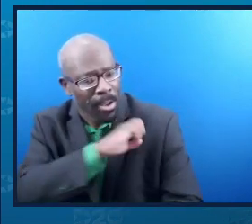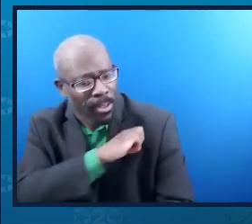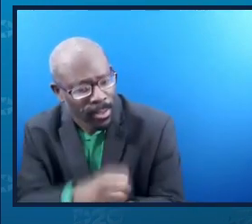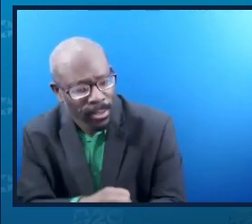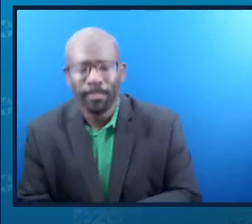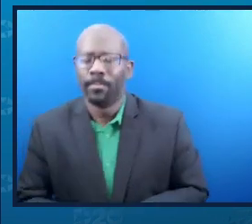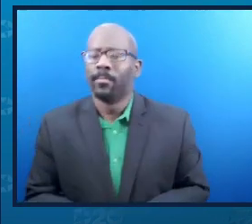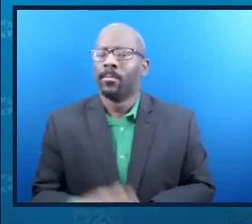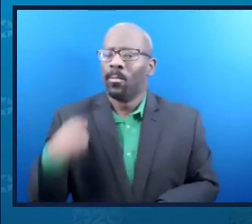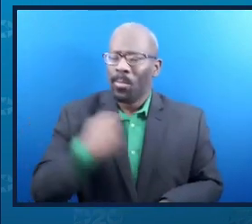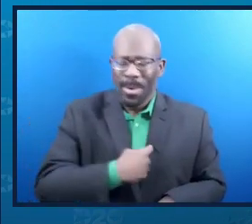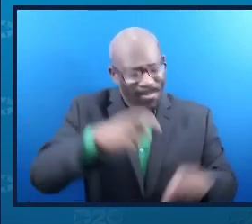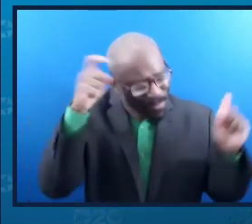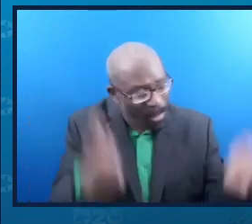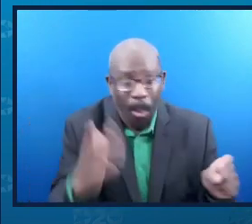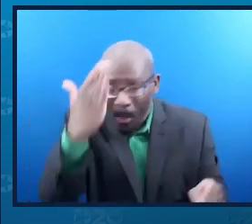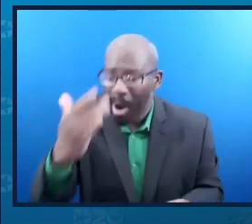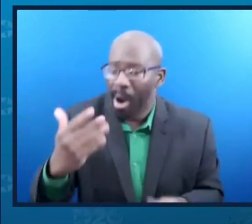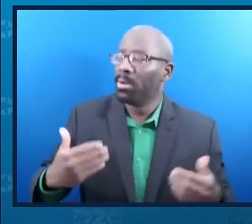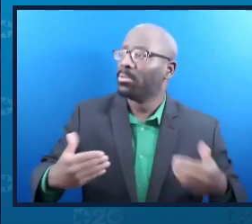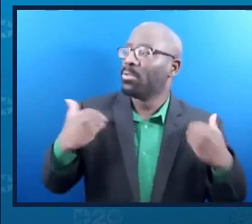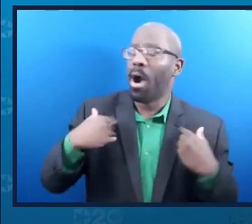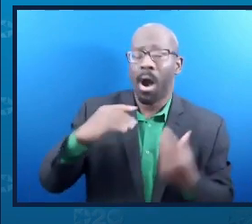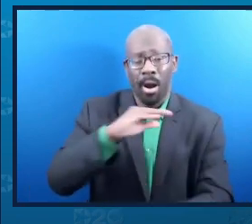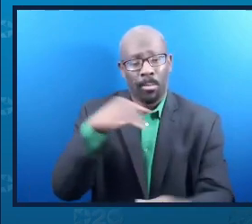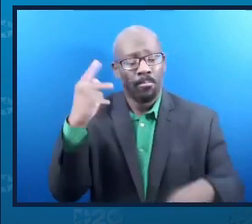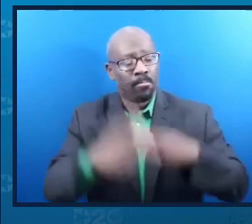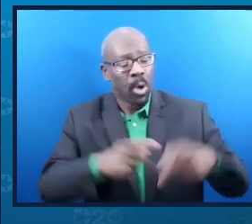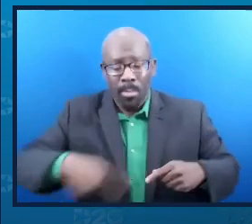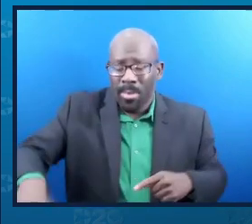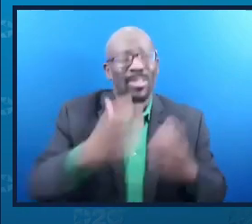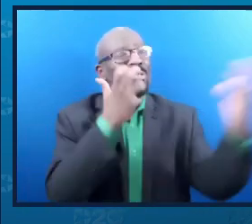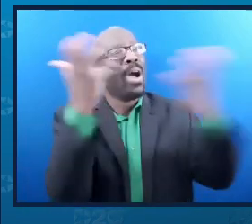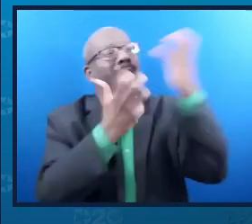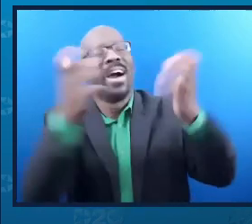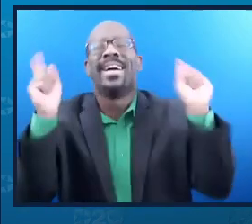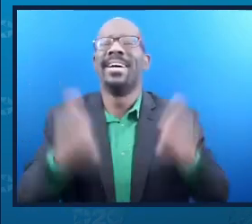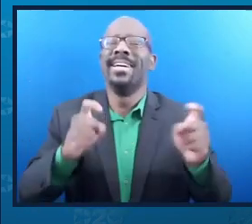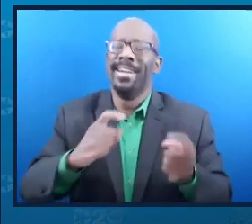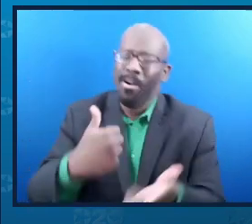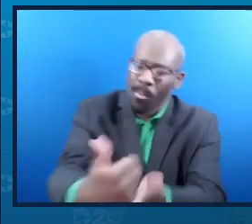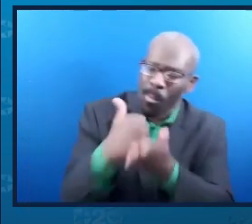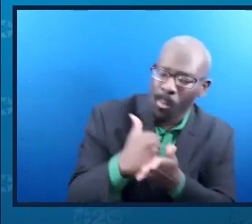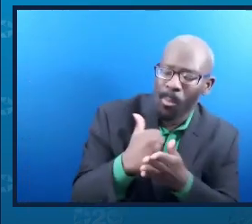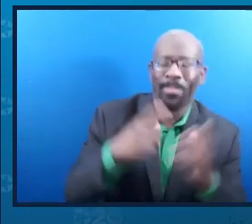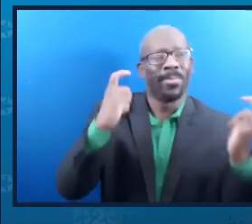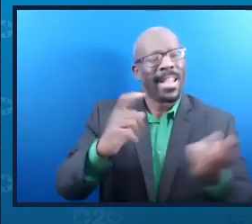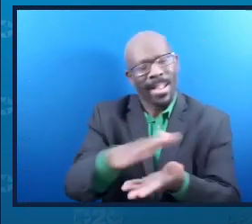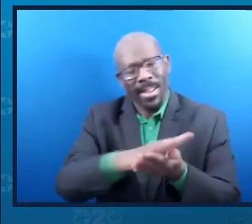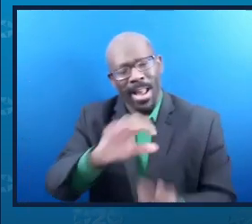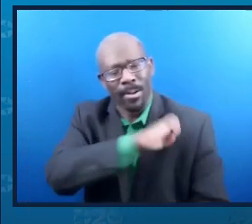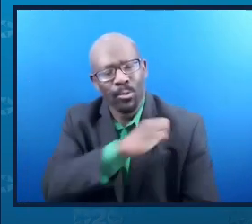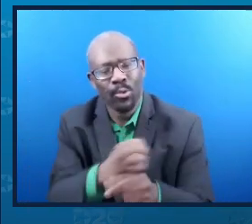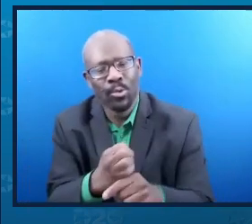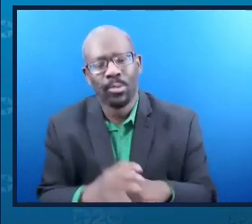FOR.